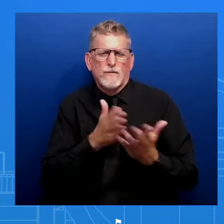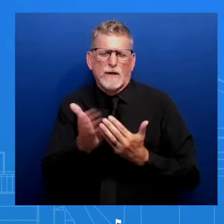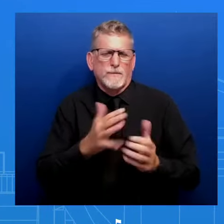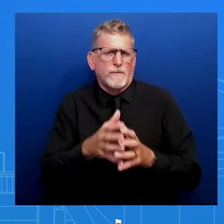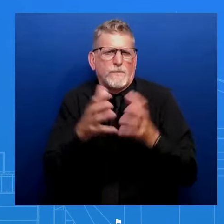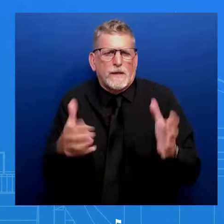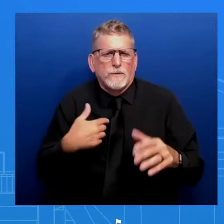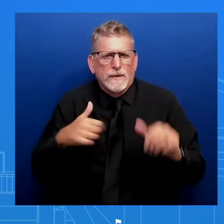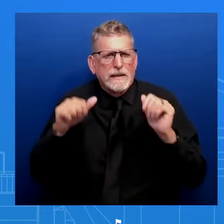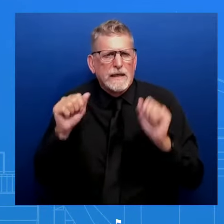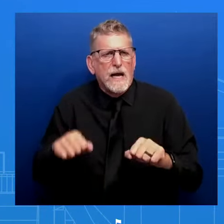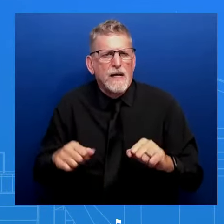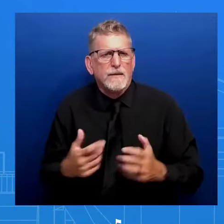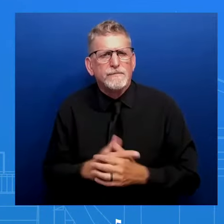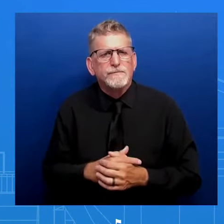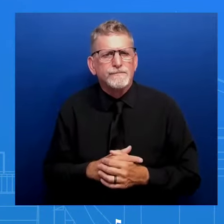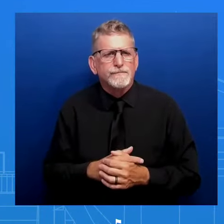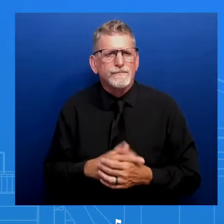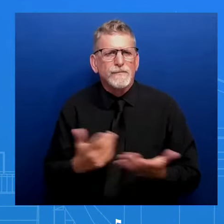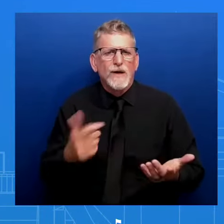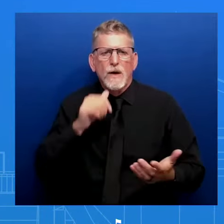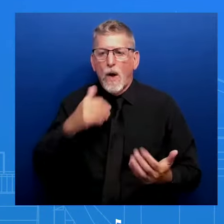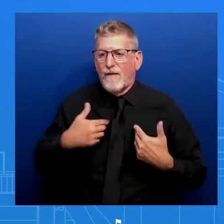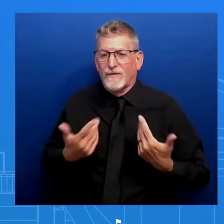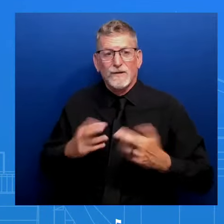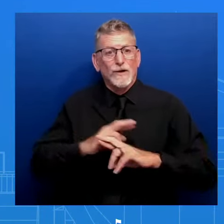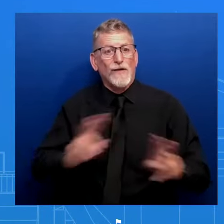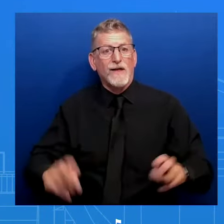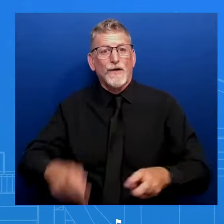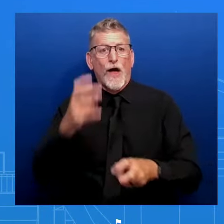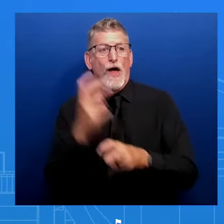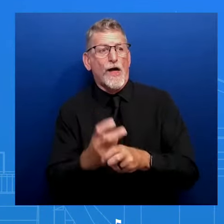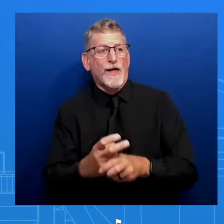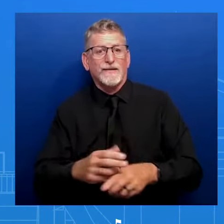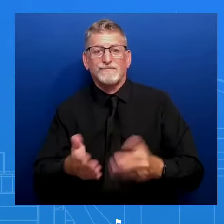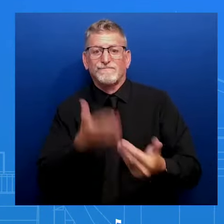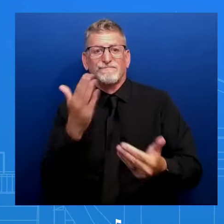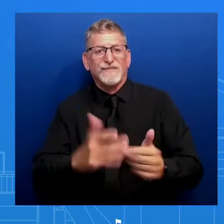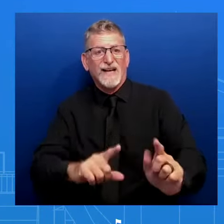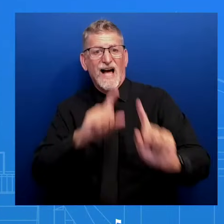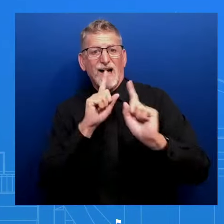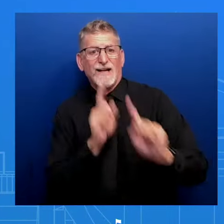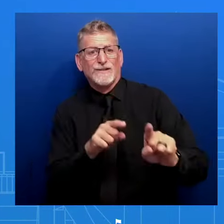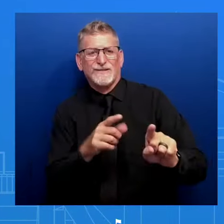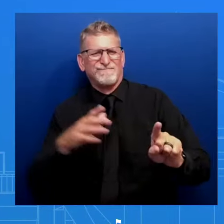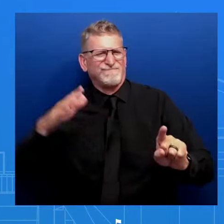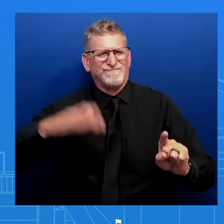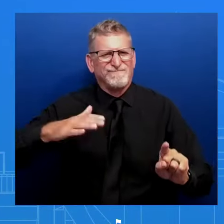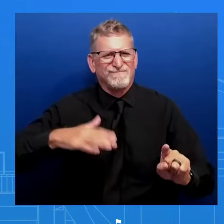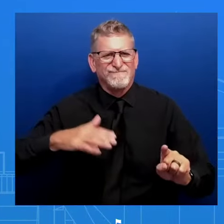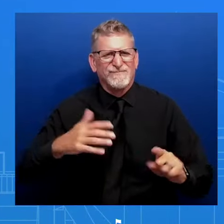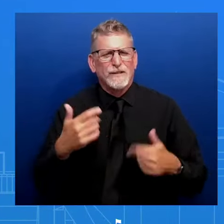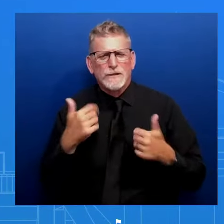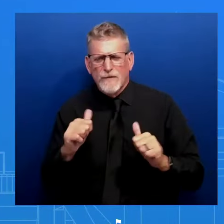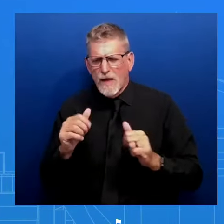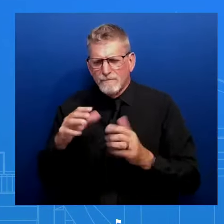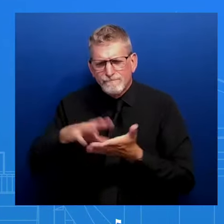We are trying to get smarter on it. Ms. Jean-Pierre: Go ahead, Sebastian. The Press: Thank you. Again, on Prime Minister Meloni.